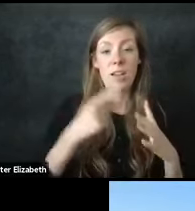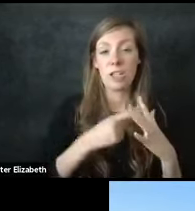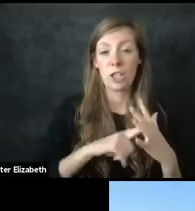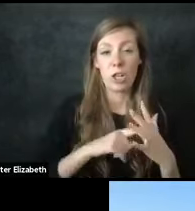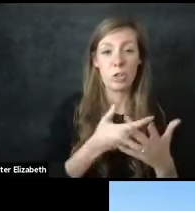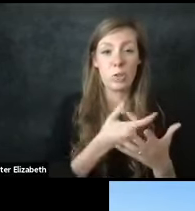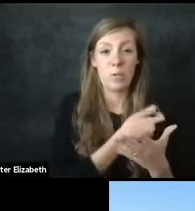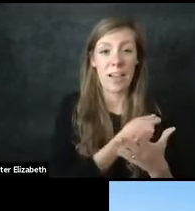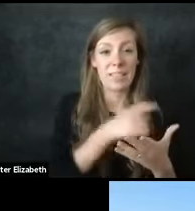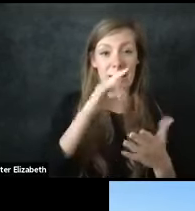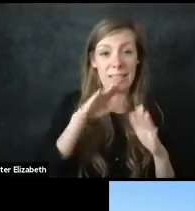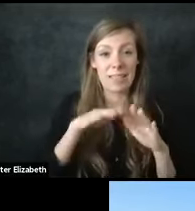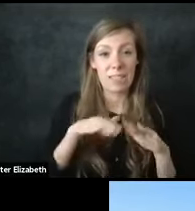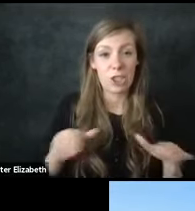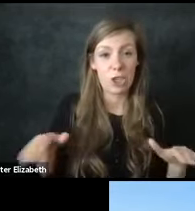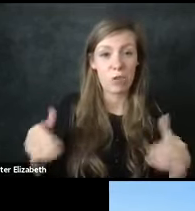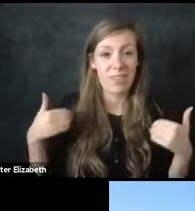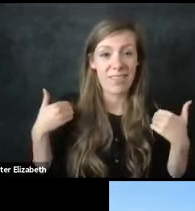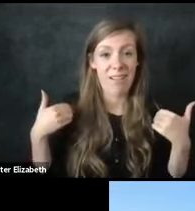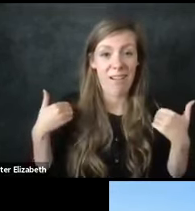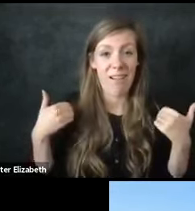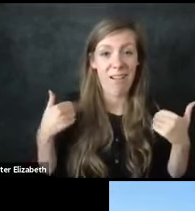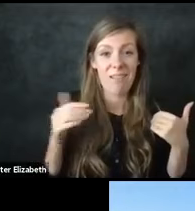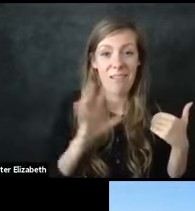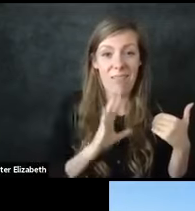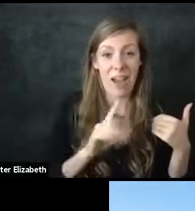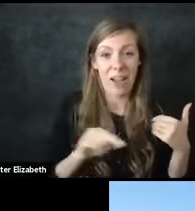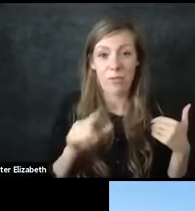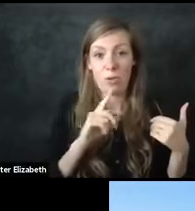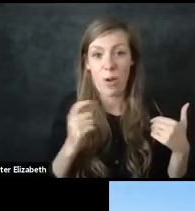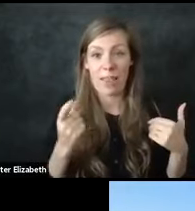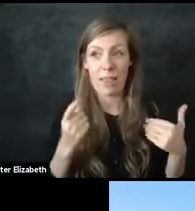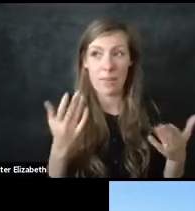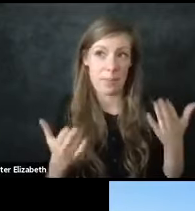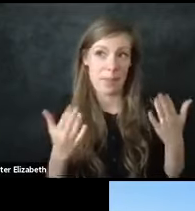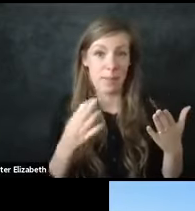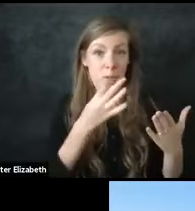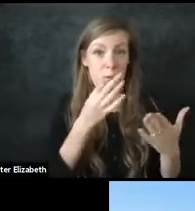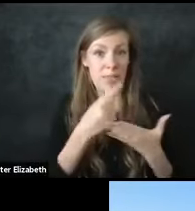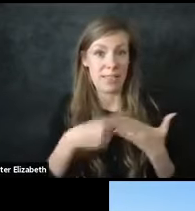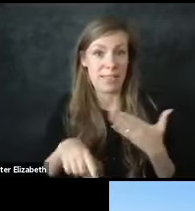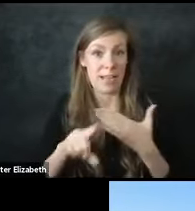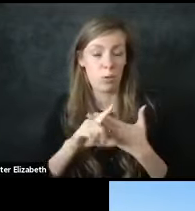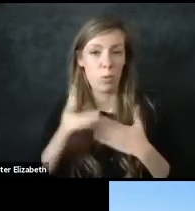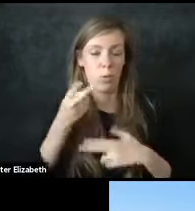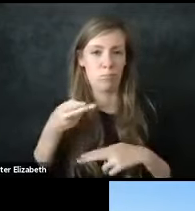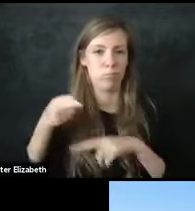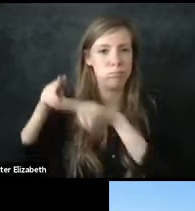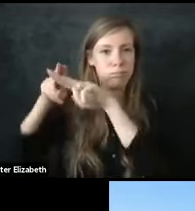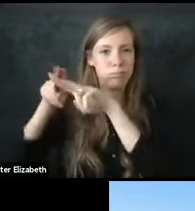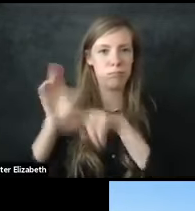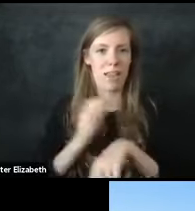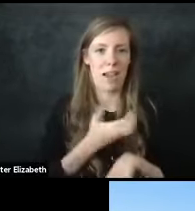children five to eleven, potentially as soon as next week should significantly increase our vaccination rate.